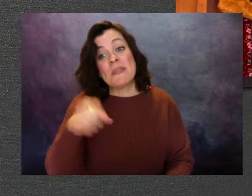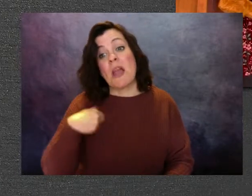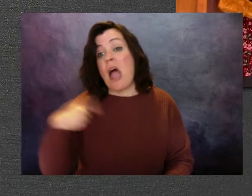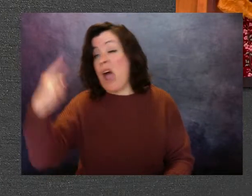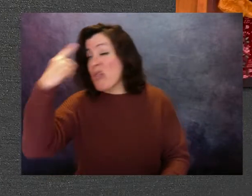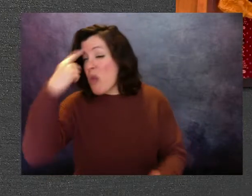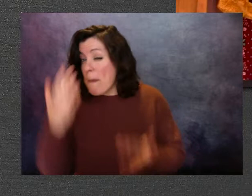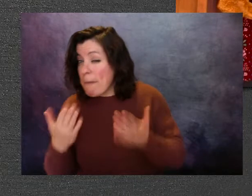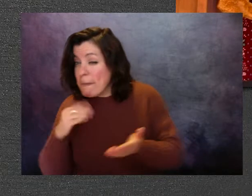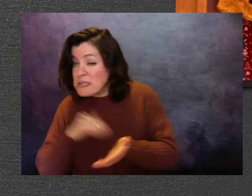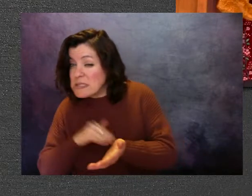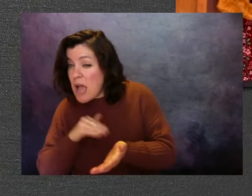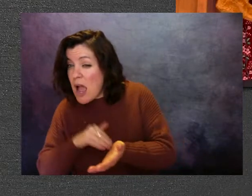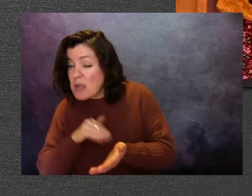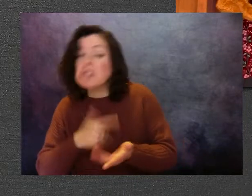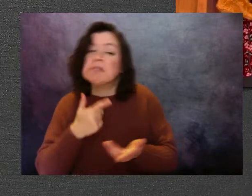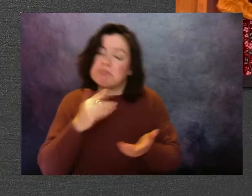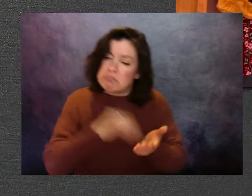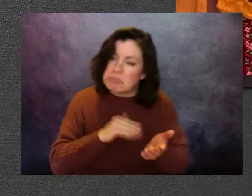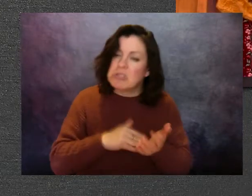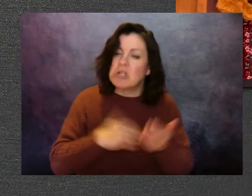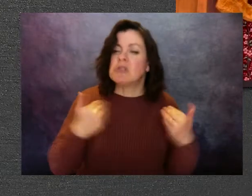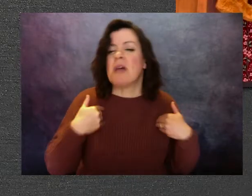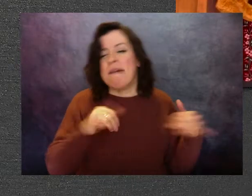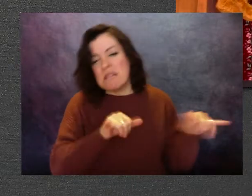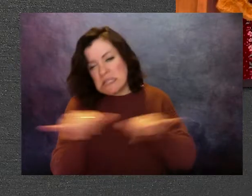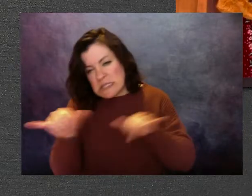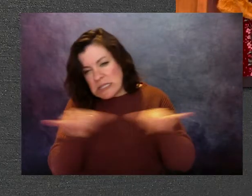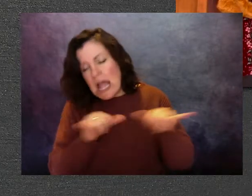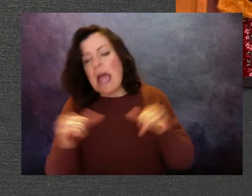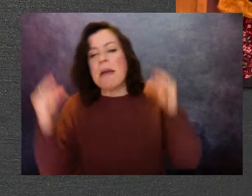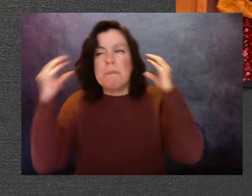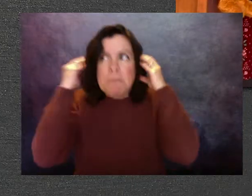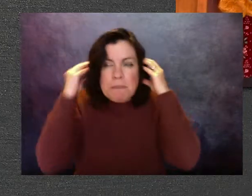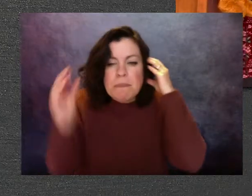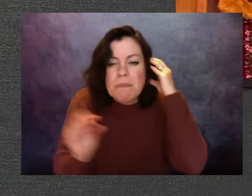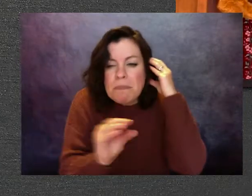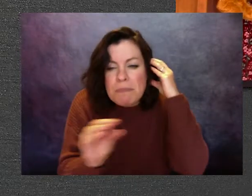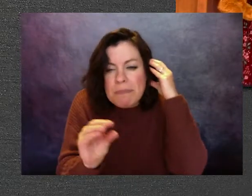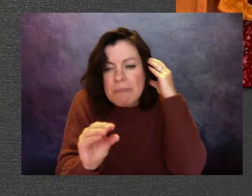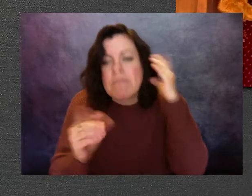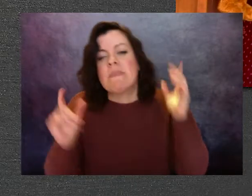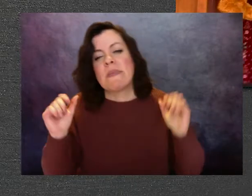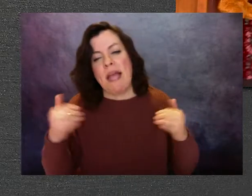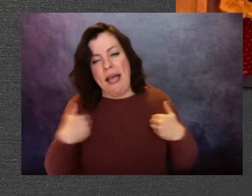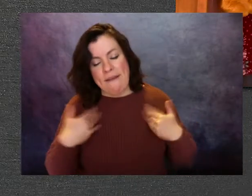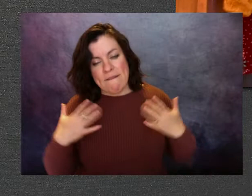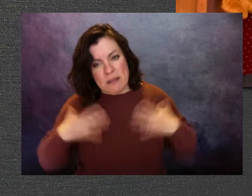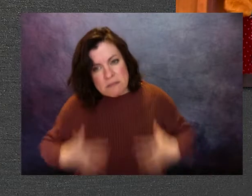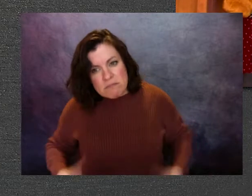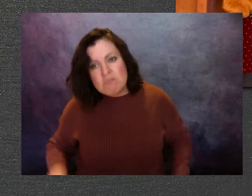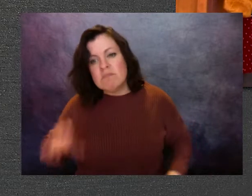have all those things too. Right? So a doctor has a stethoscope. They have scrubs. They have a clipboard, they wear gloves.